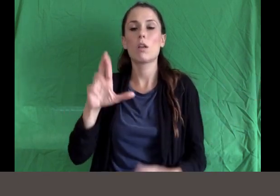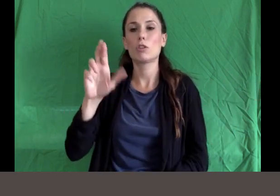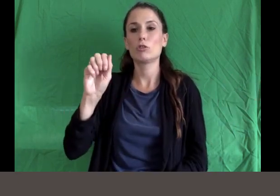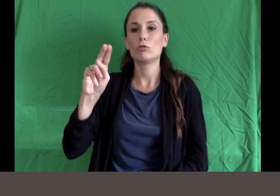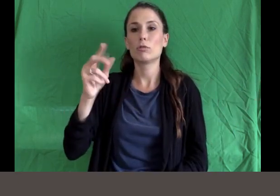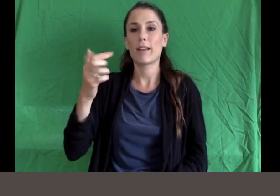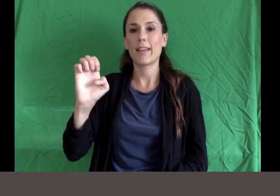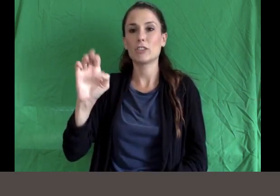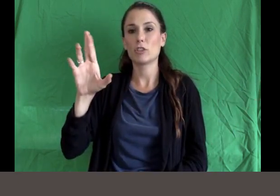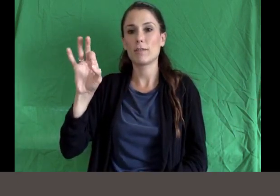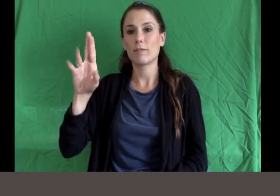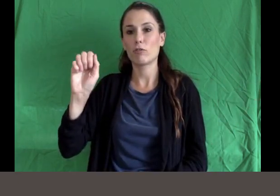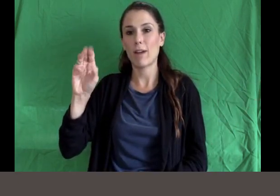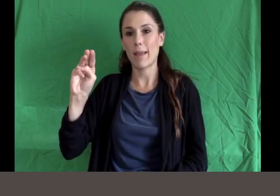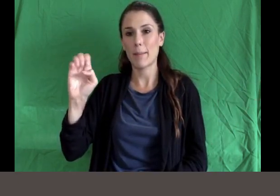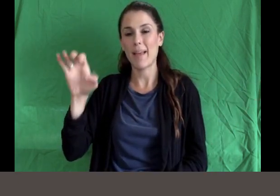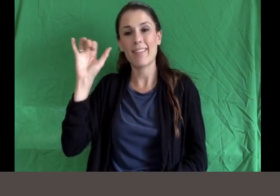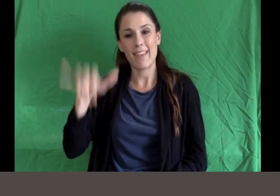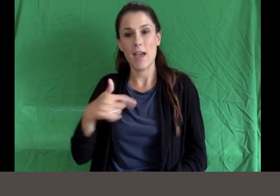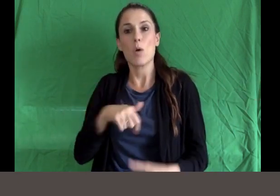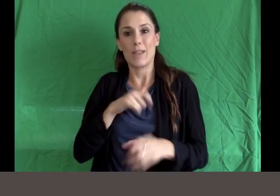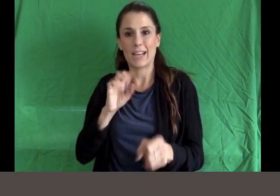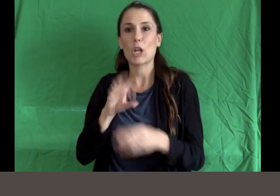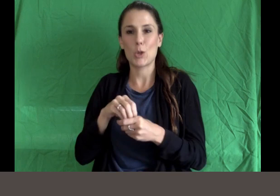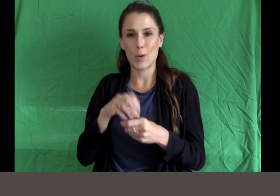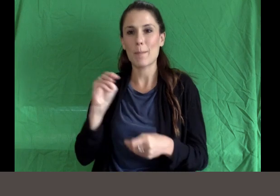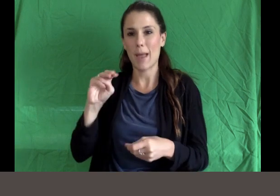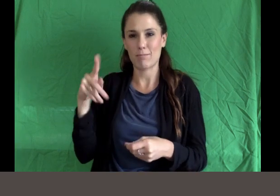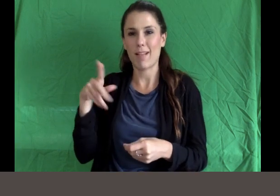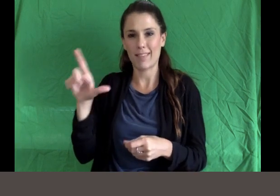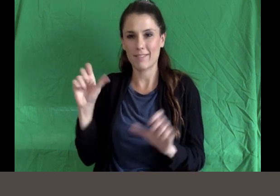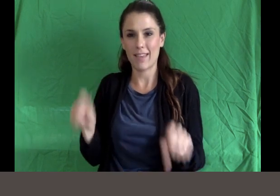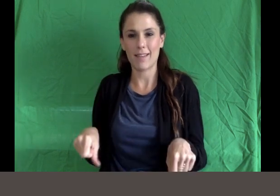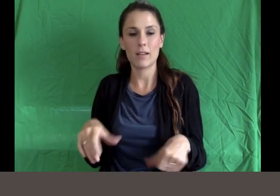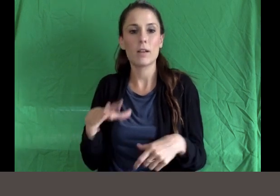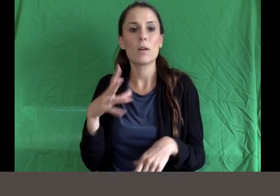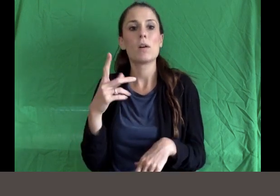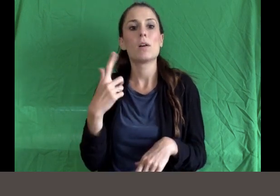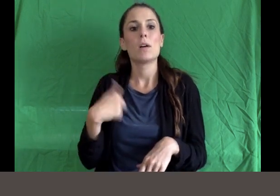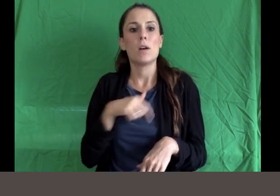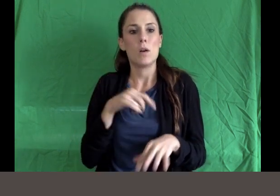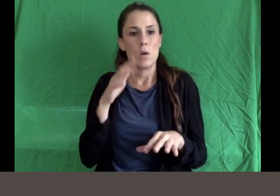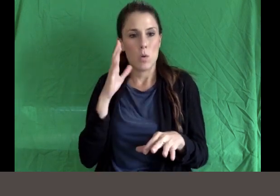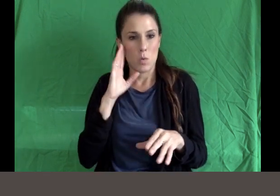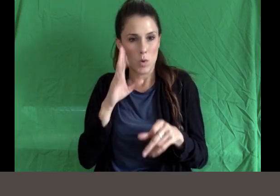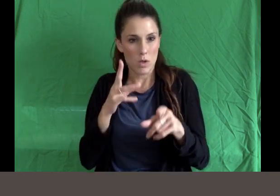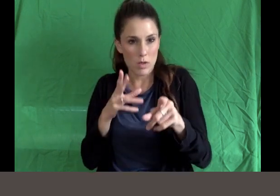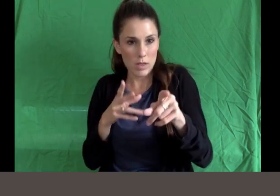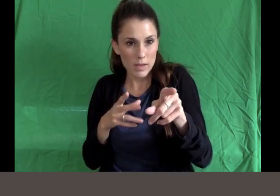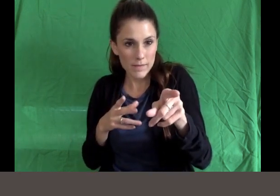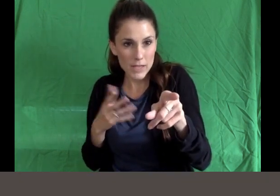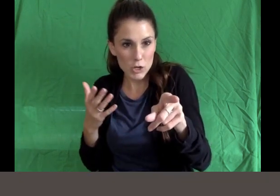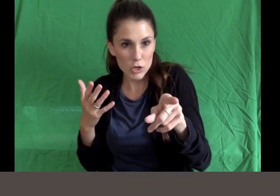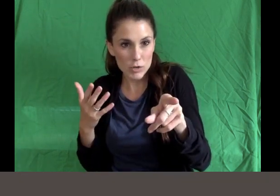Matplotlib and so let's go ahead we'll create our range frame so that you can see it first up